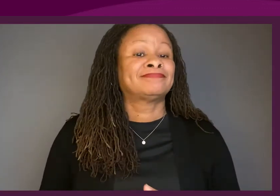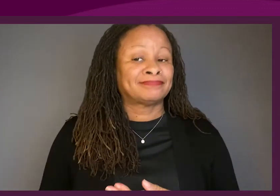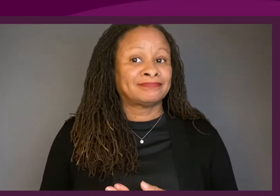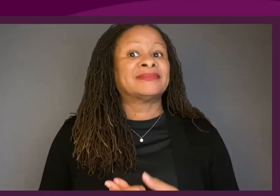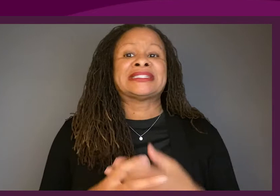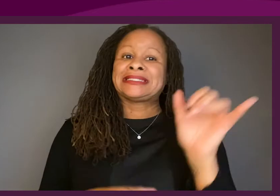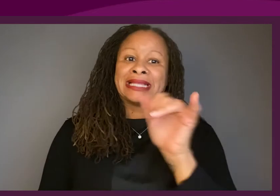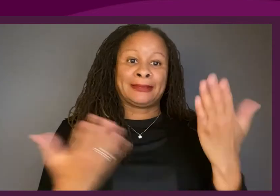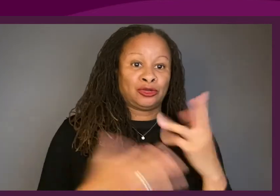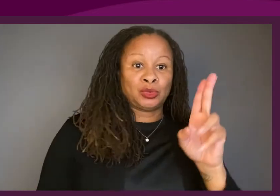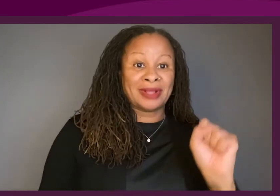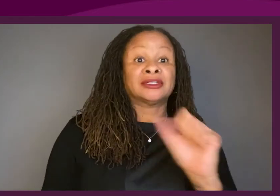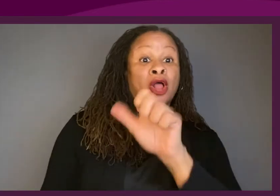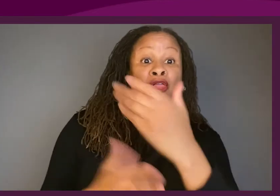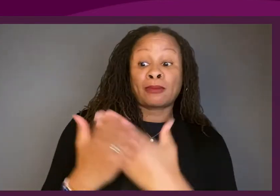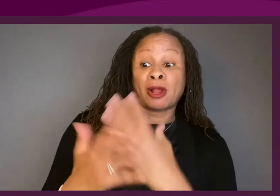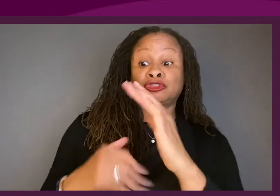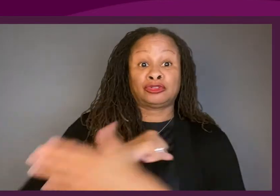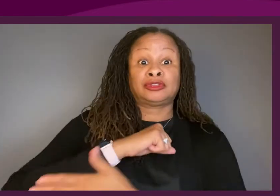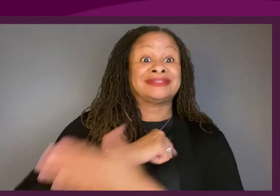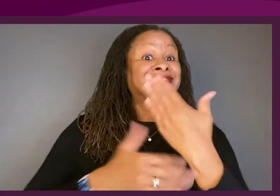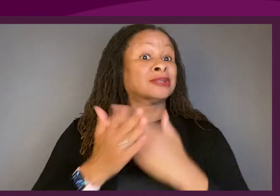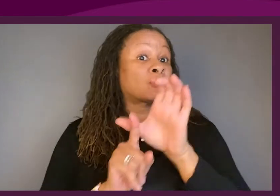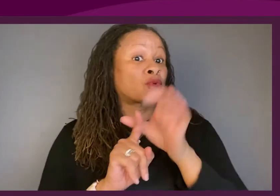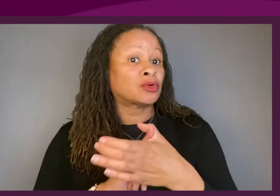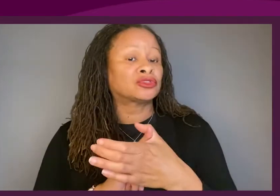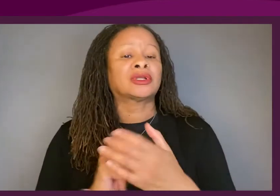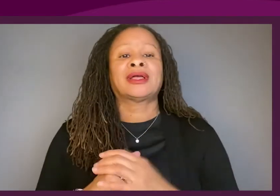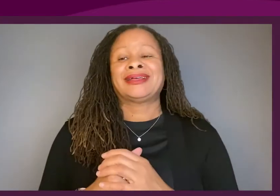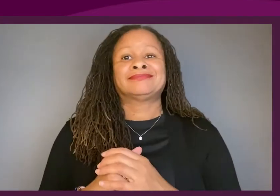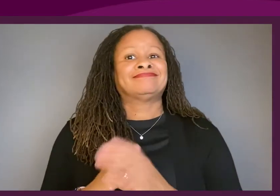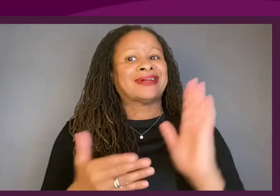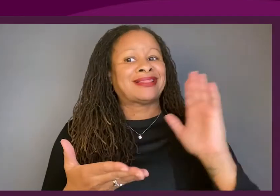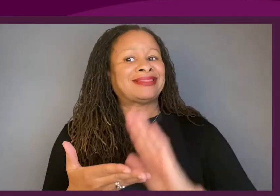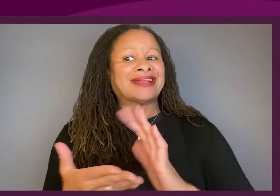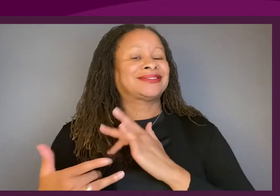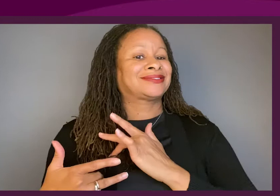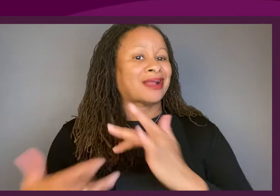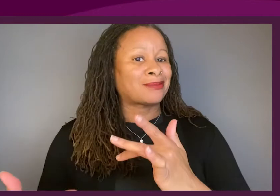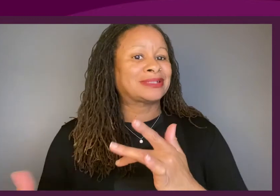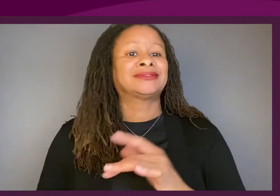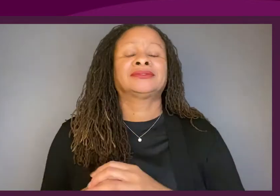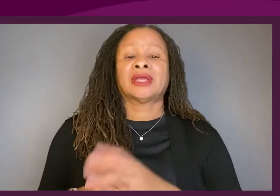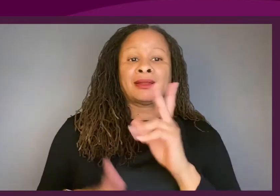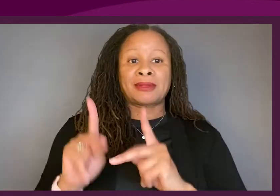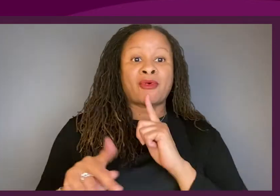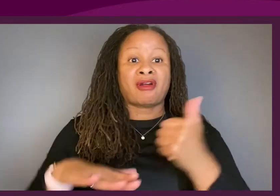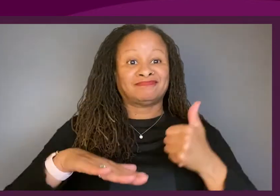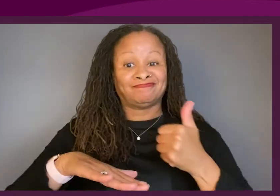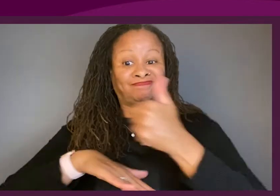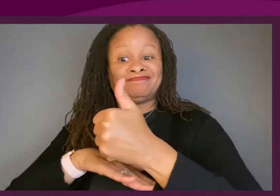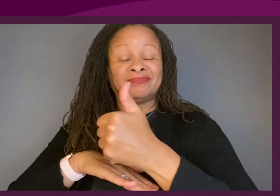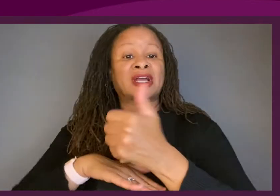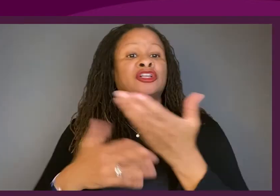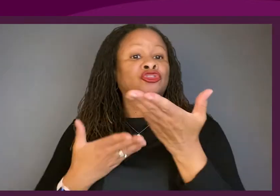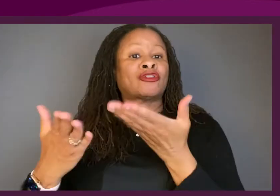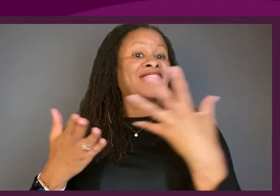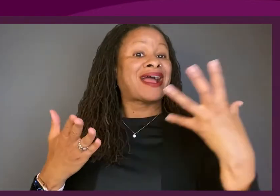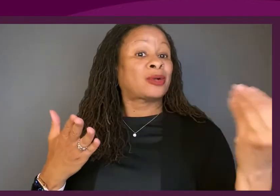And just as it is in new US, in some cultures, it is far less common that people are served